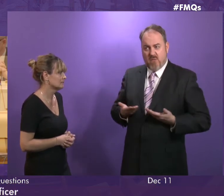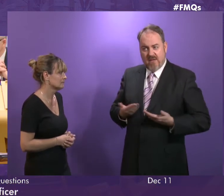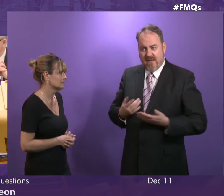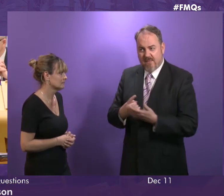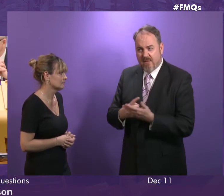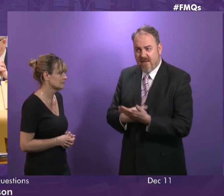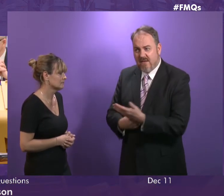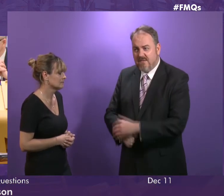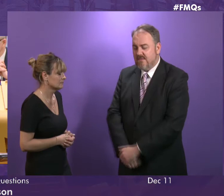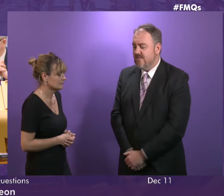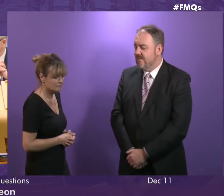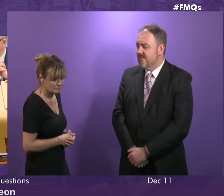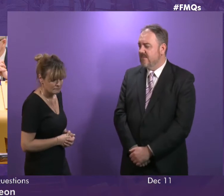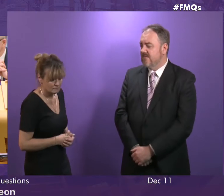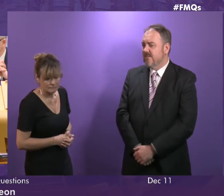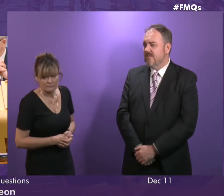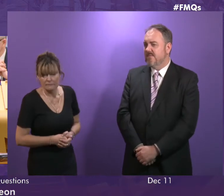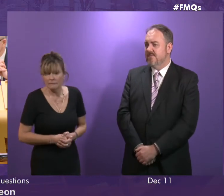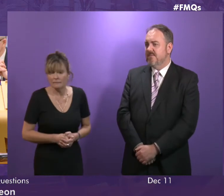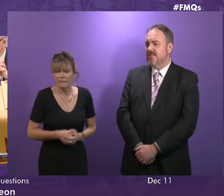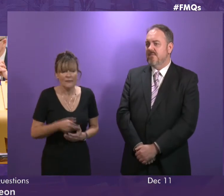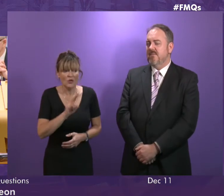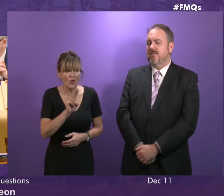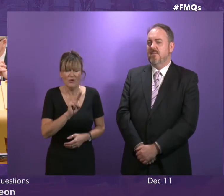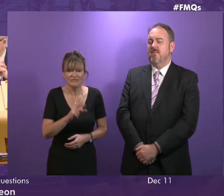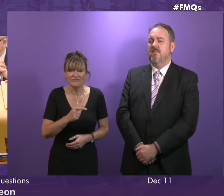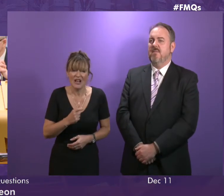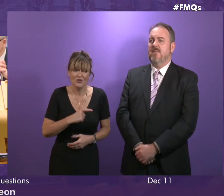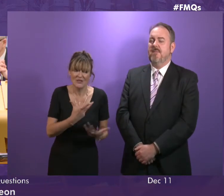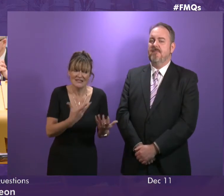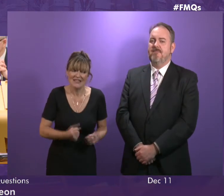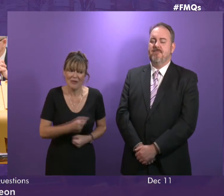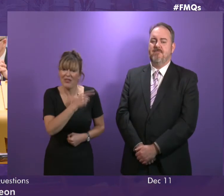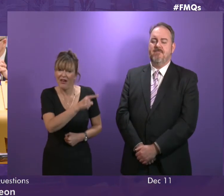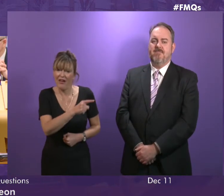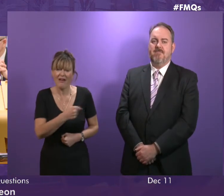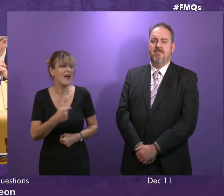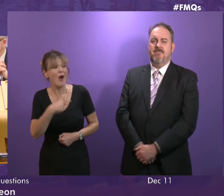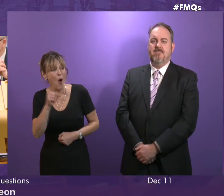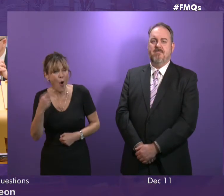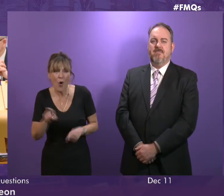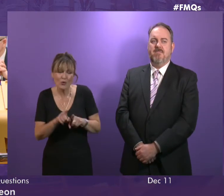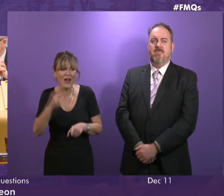No. I do not accept that, and I do not think that the evidence backs that up. As I said